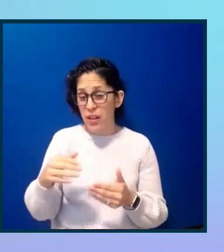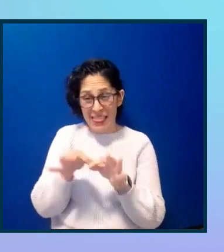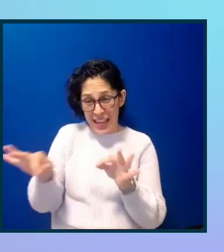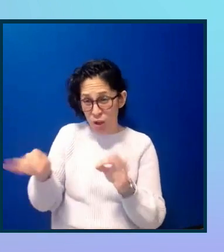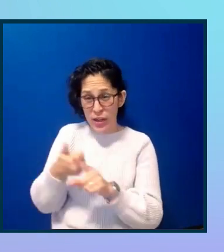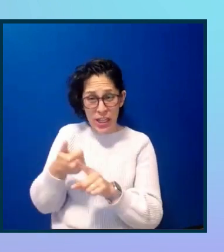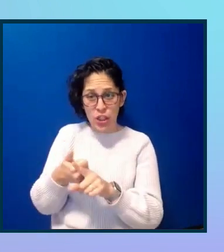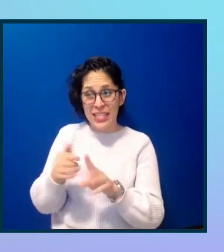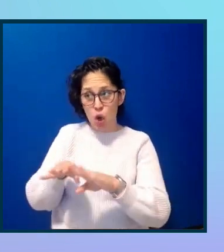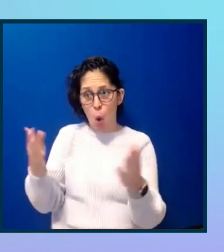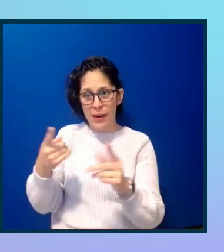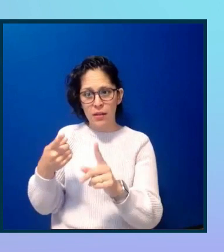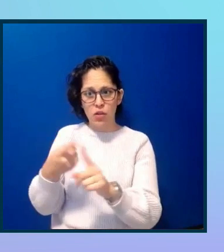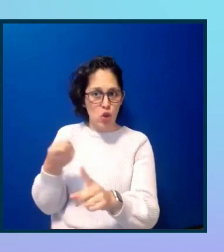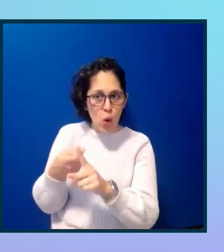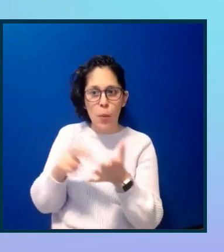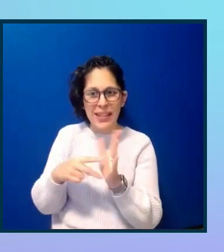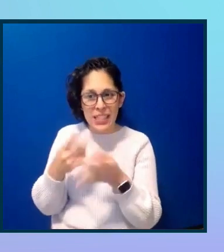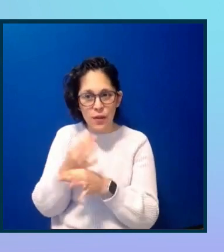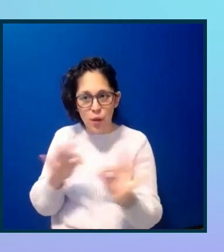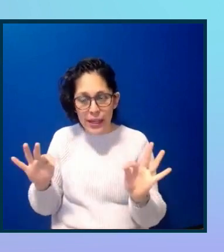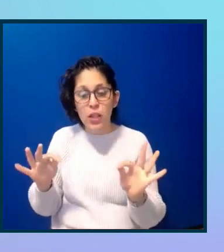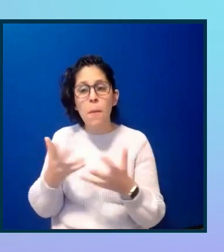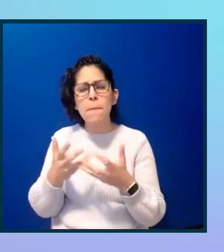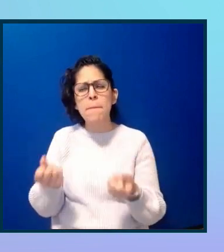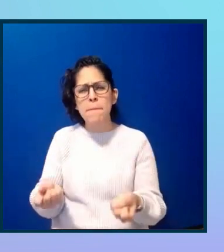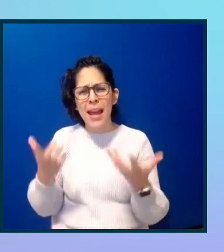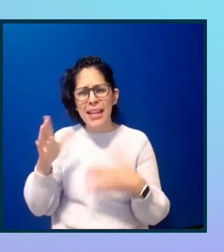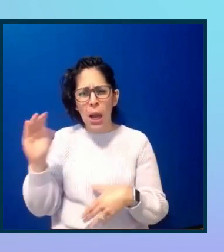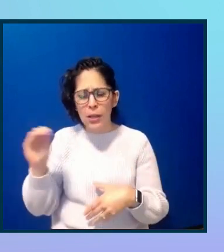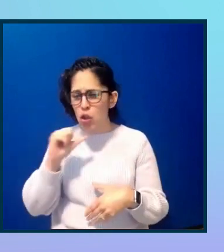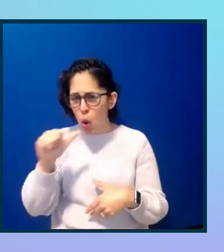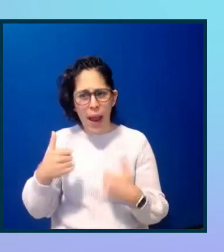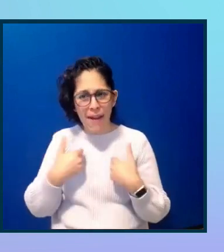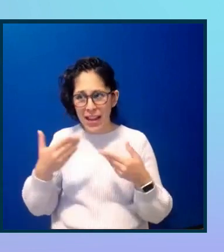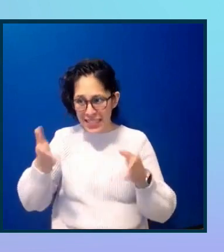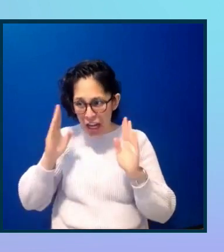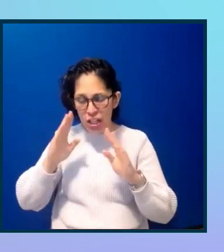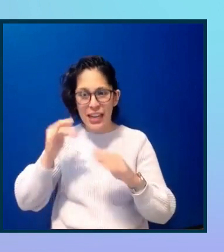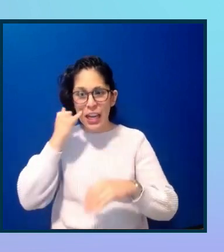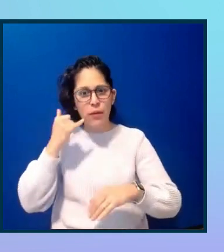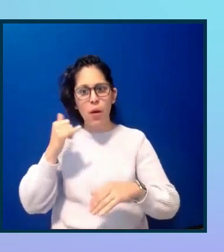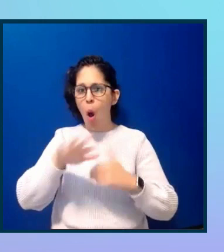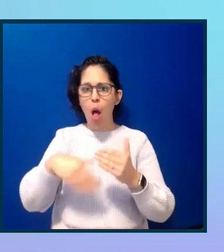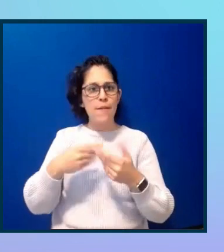so, in essence, it's free, and so a lot of these companies, you don't get attention when you're free, right? If you're walking in with a million-dollar product,